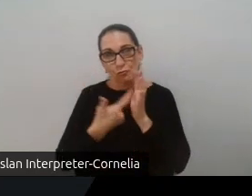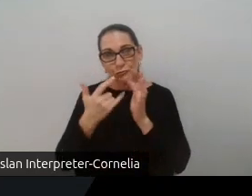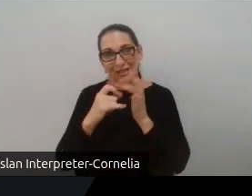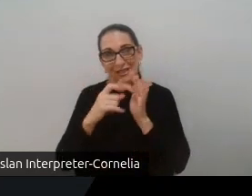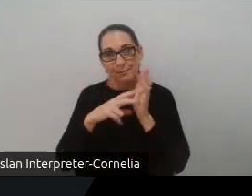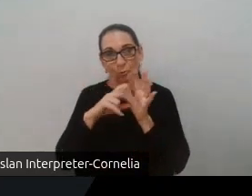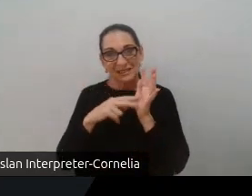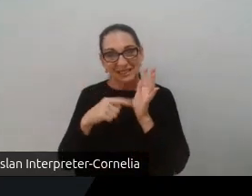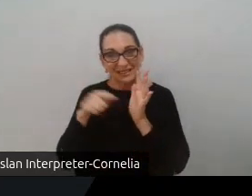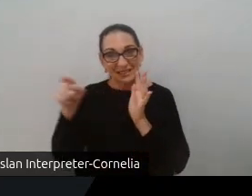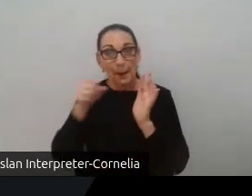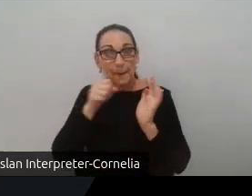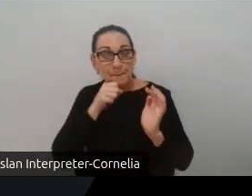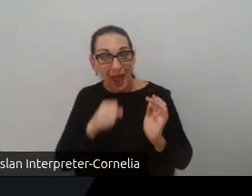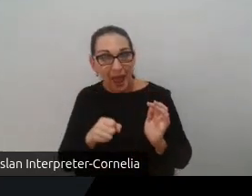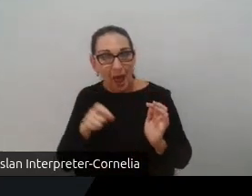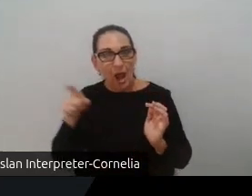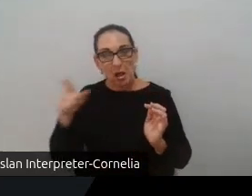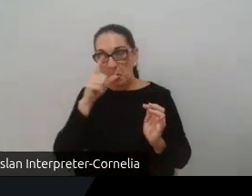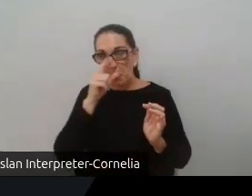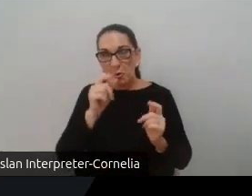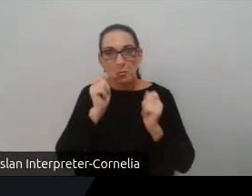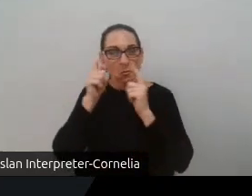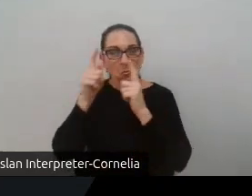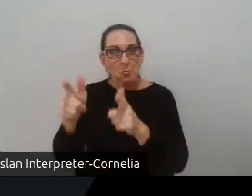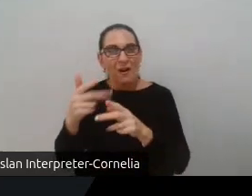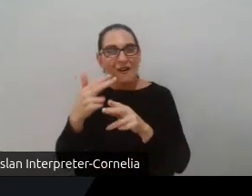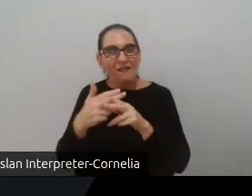men's domestic and family violence program? There's a number of different ones out there